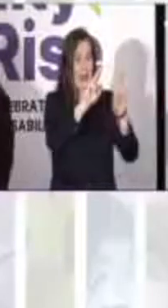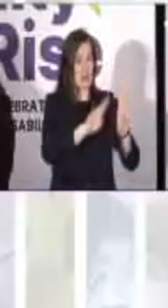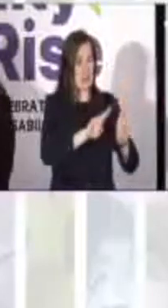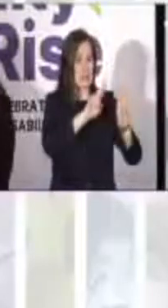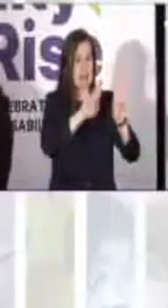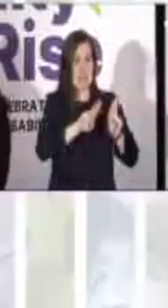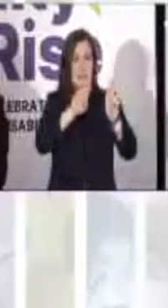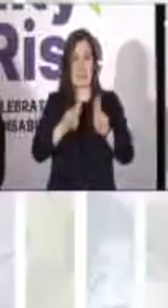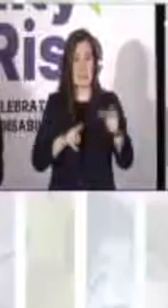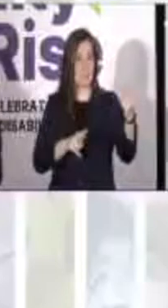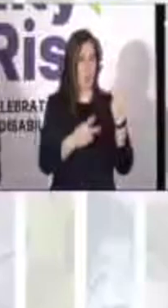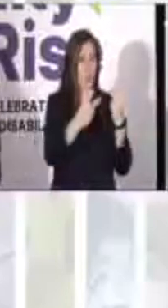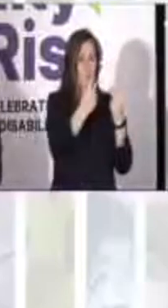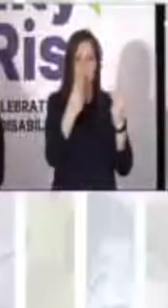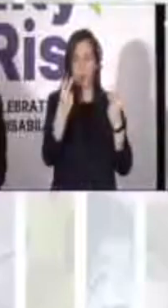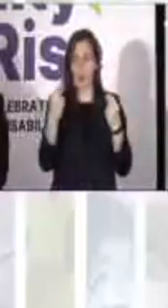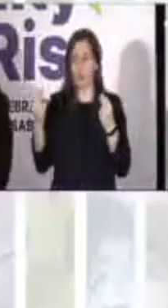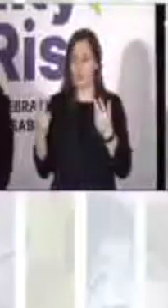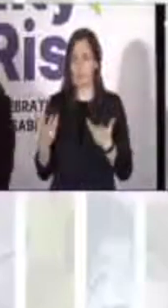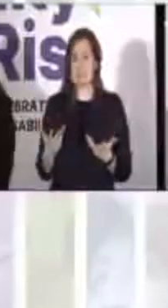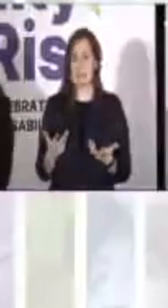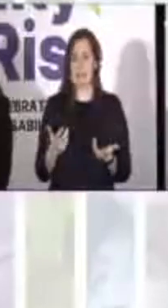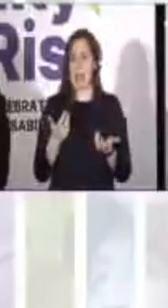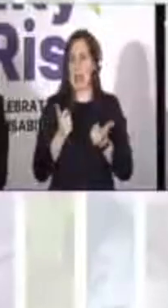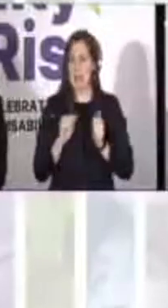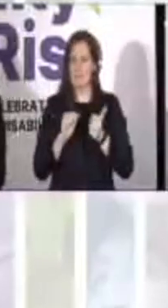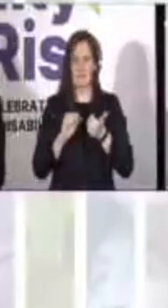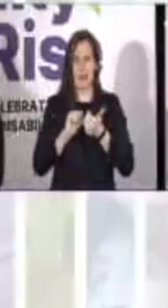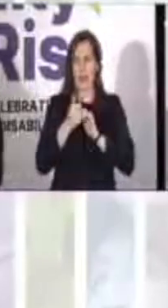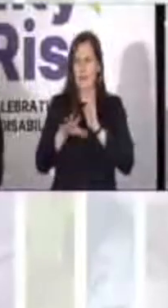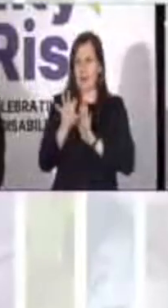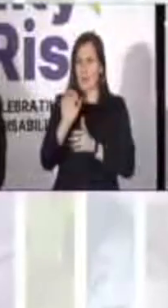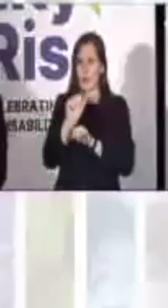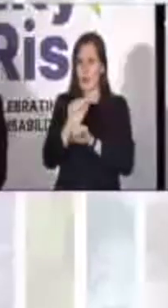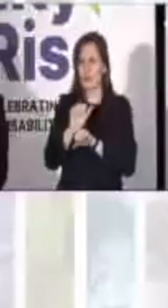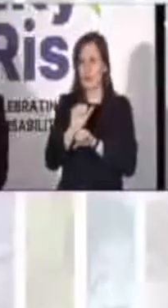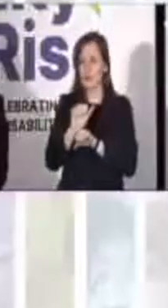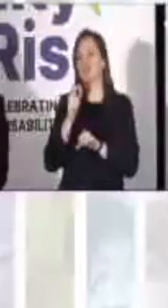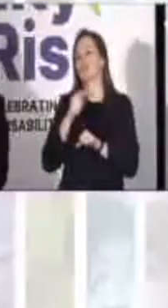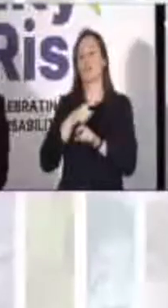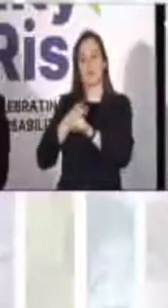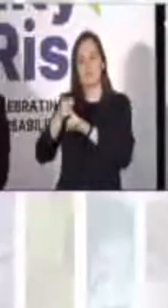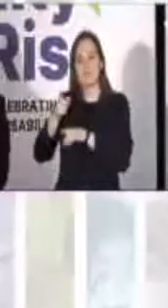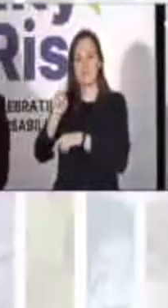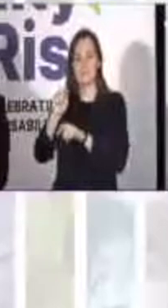IT WAS AT THIS POINT I REACHED OUT TO THE JOB CONNECT PROGRAM THROUGH TEAM WORK AND I THINK AT THAT TIME IT WAS ROB.